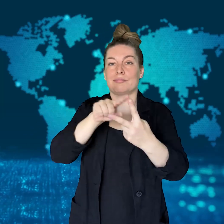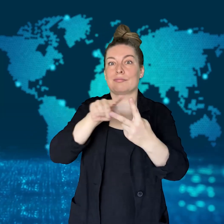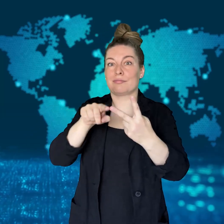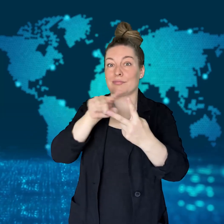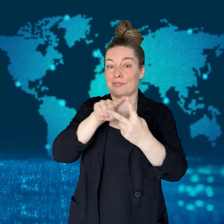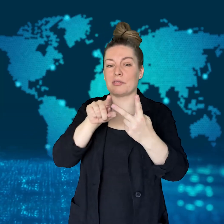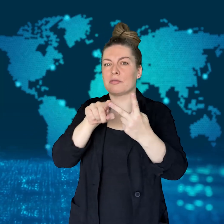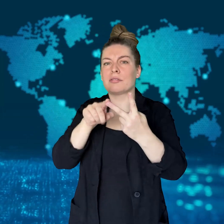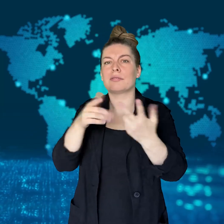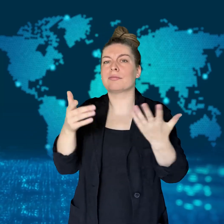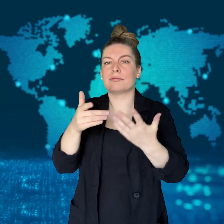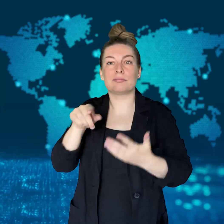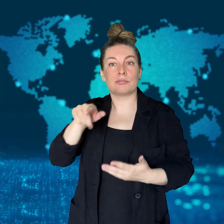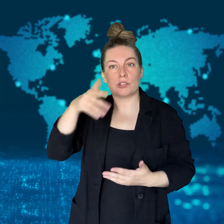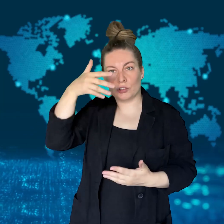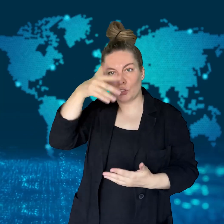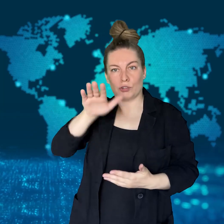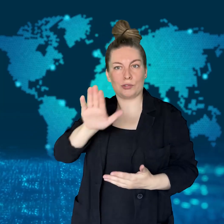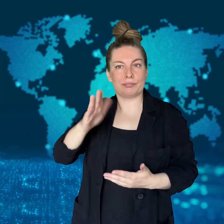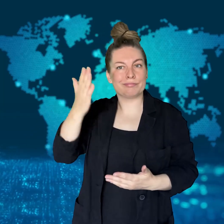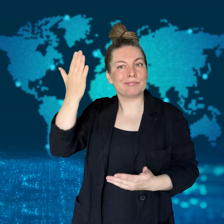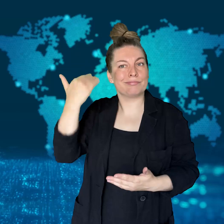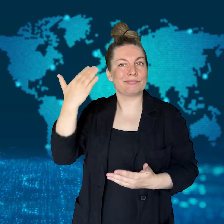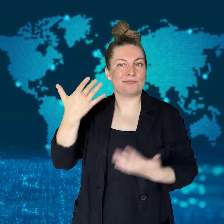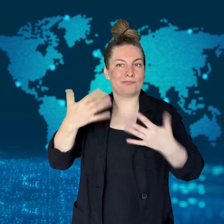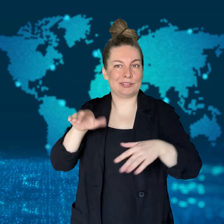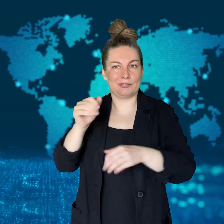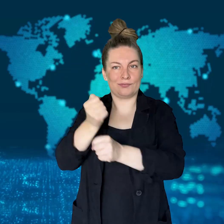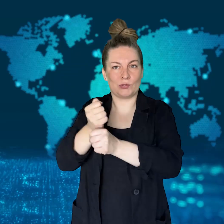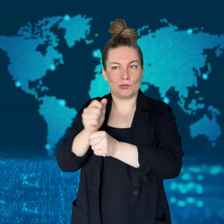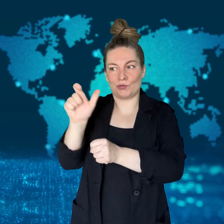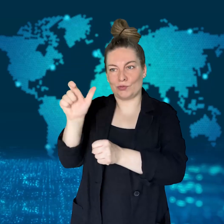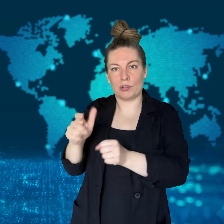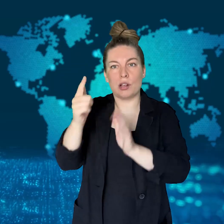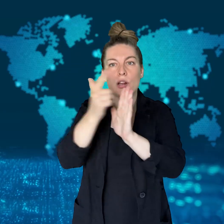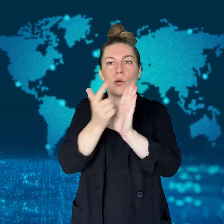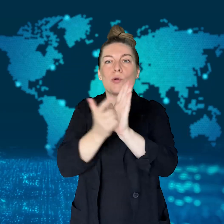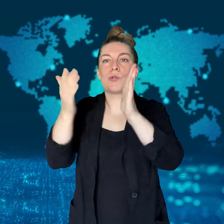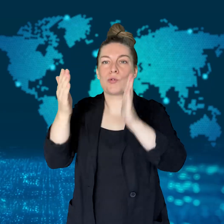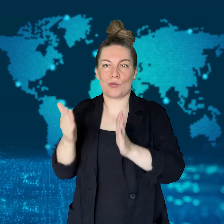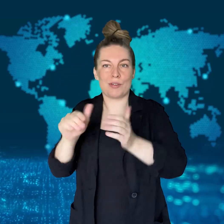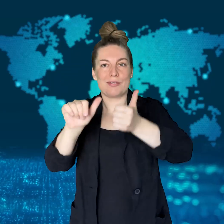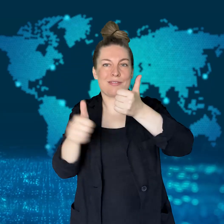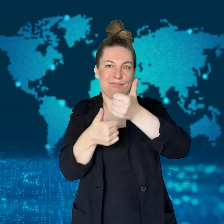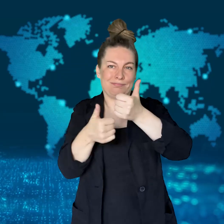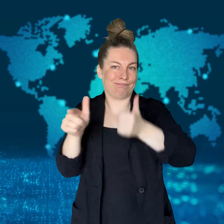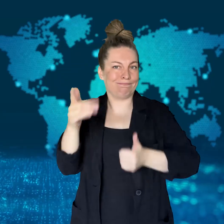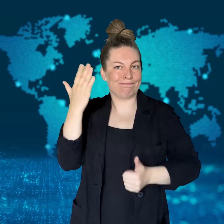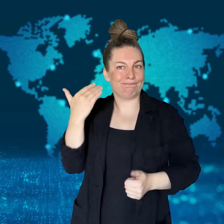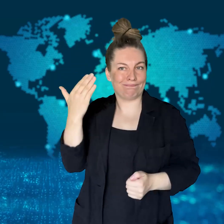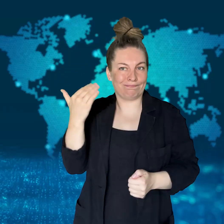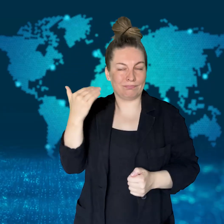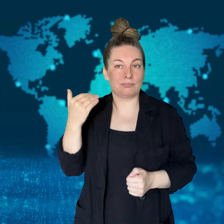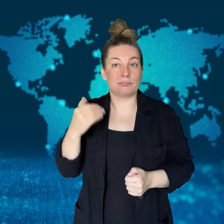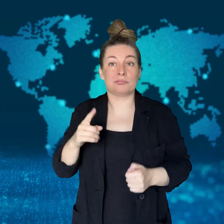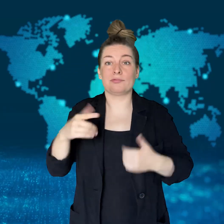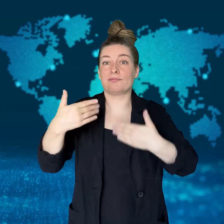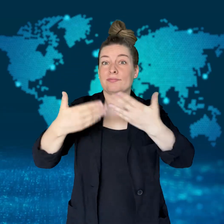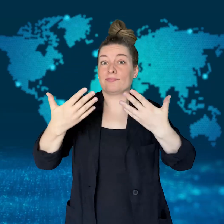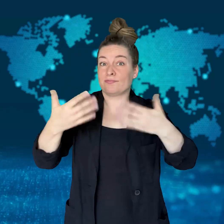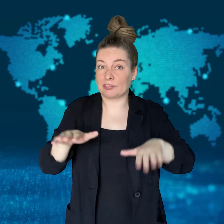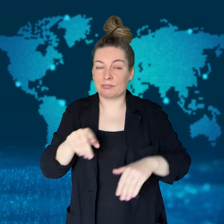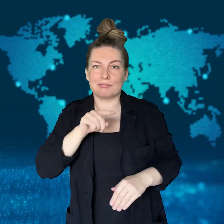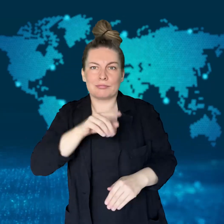Despite their allegations and the verdict,